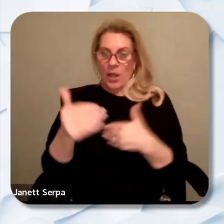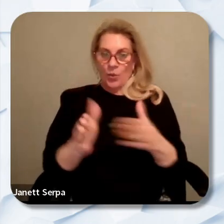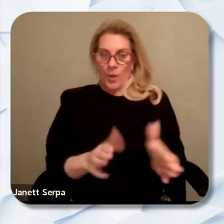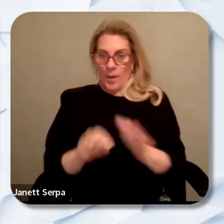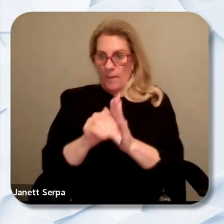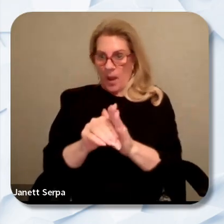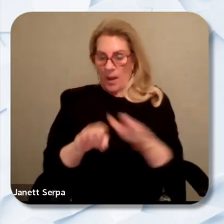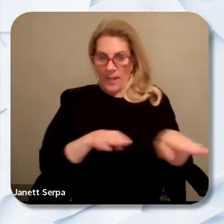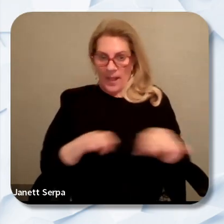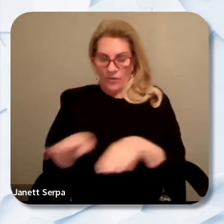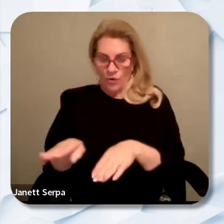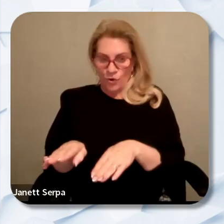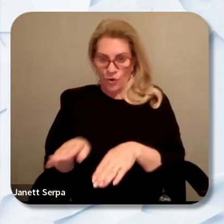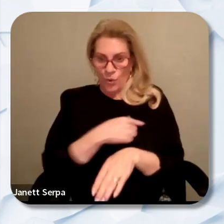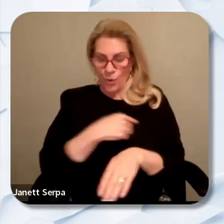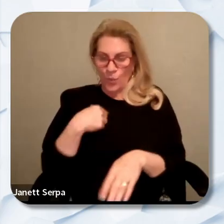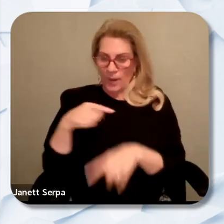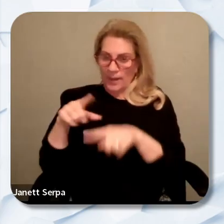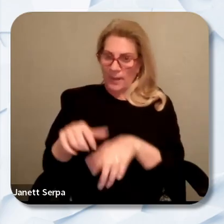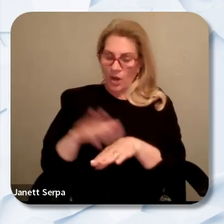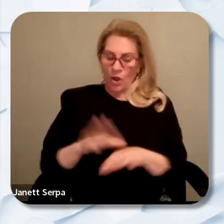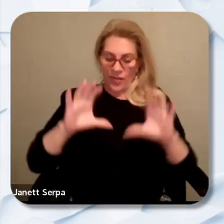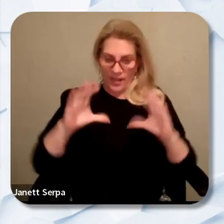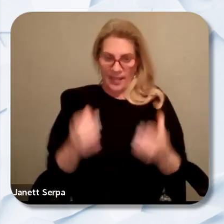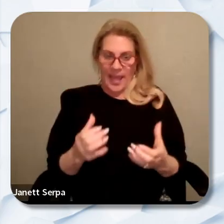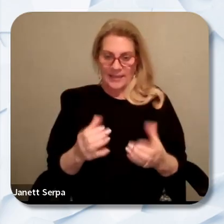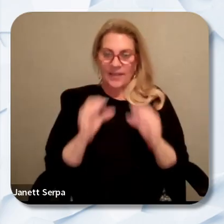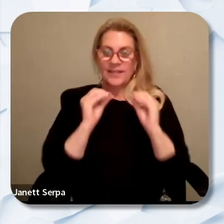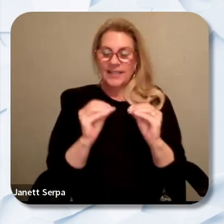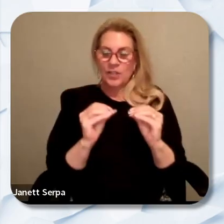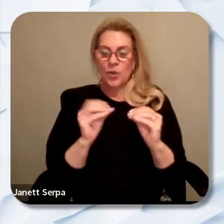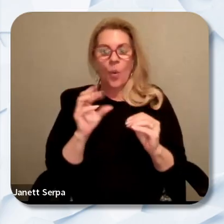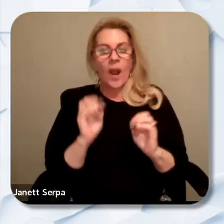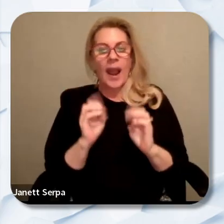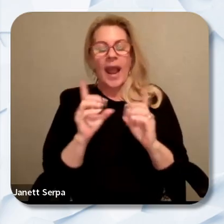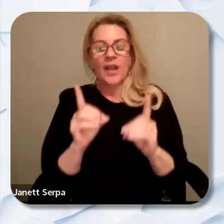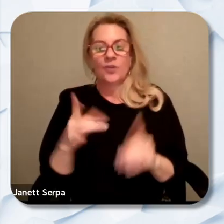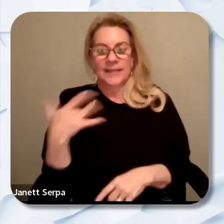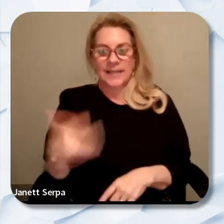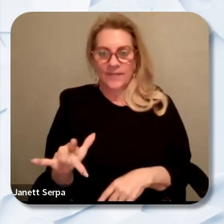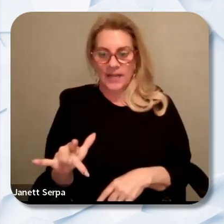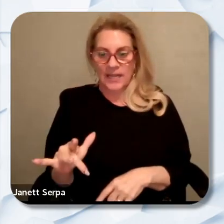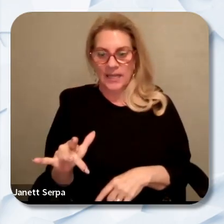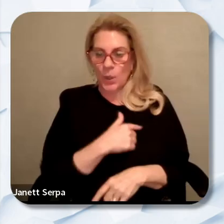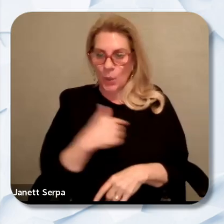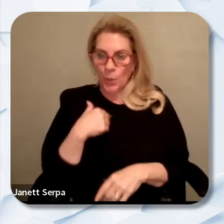behavior we’d lean into the CLASS dimension of teacher or educator sensitivity. We do that by